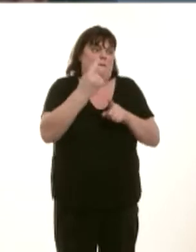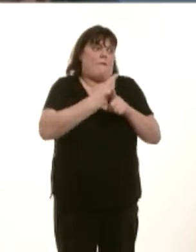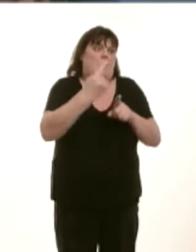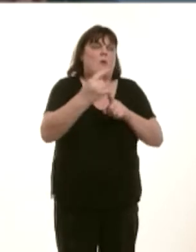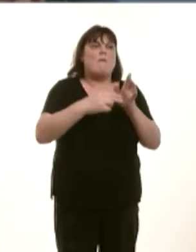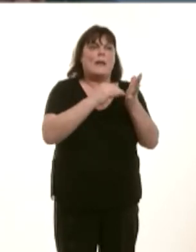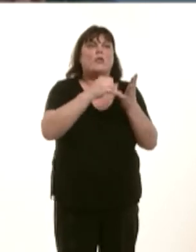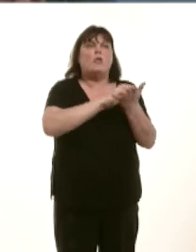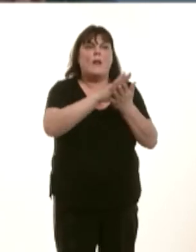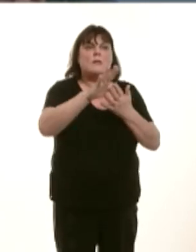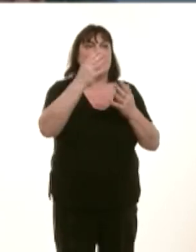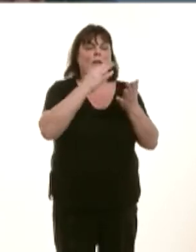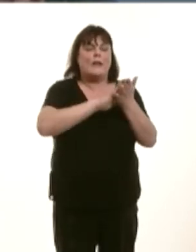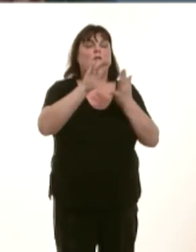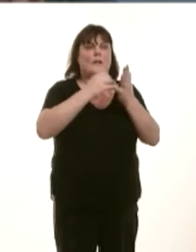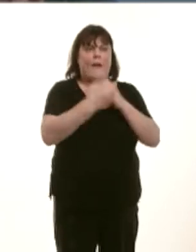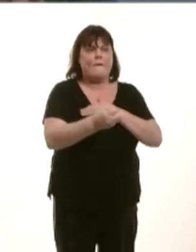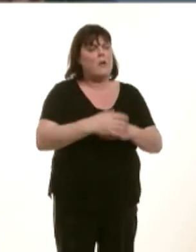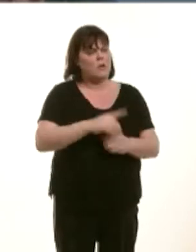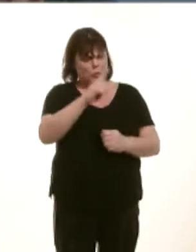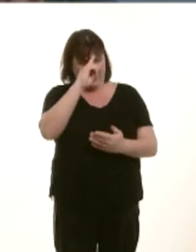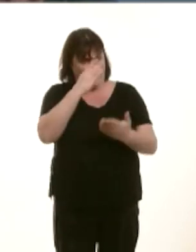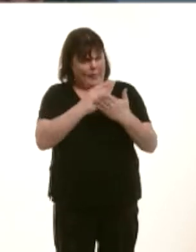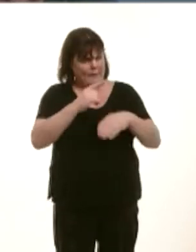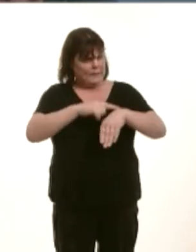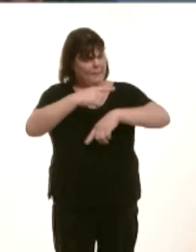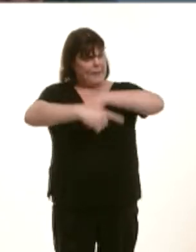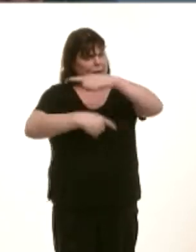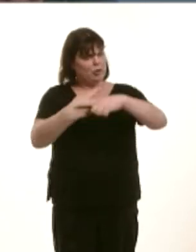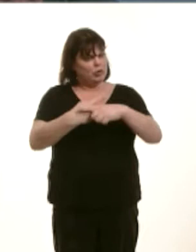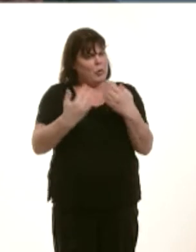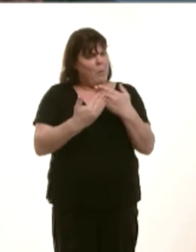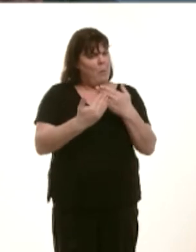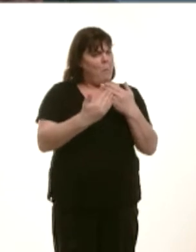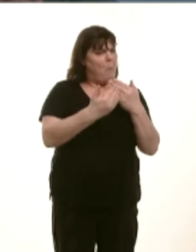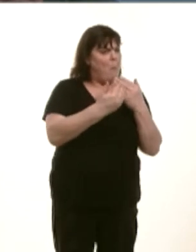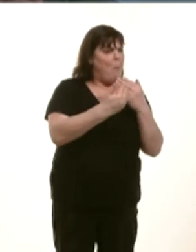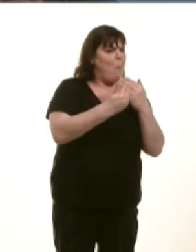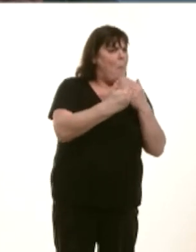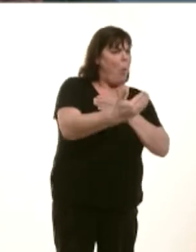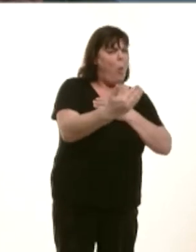Do you believe that, this time next year, there will be more or fewer nurses in the